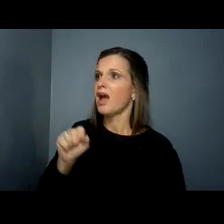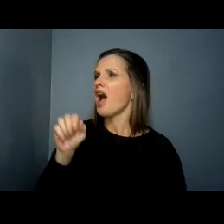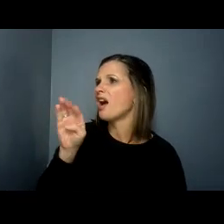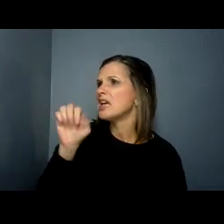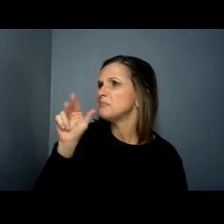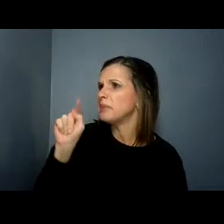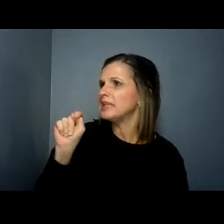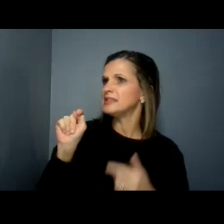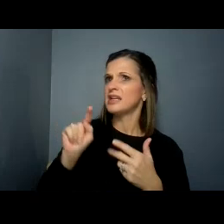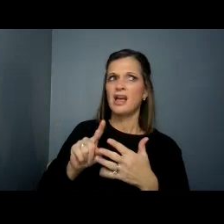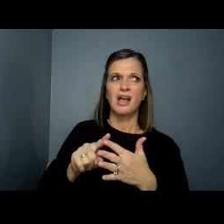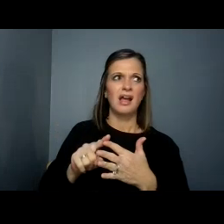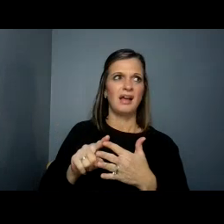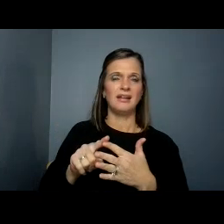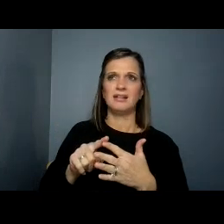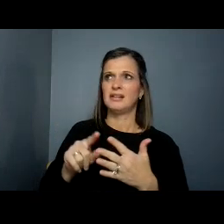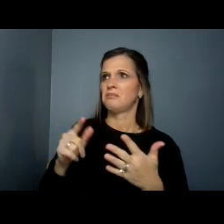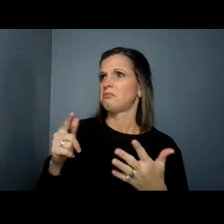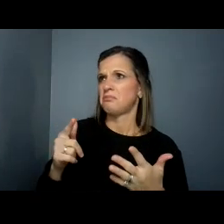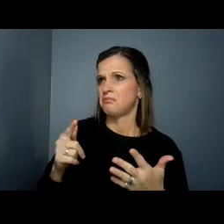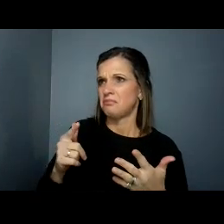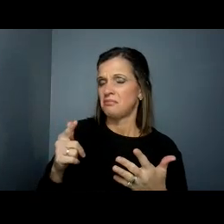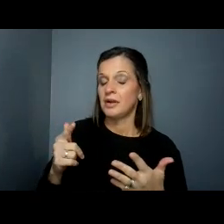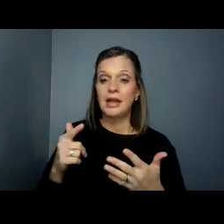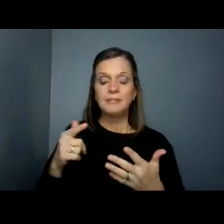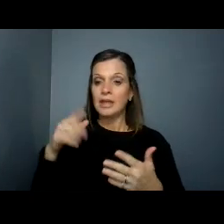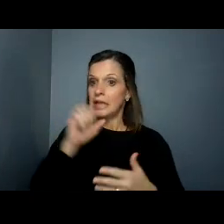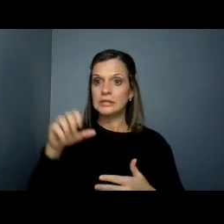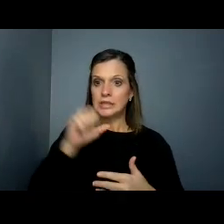They all hear the E sound because that's a vowel. Vowels have power,